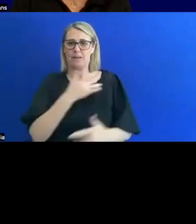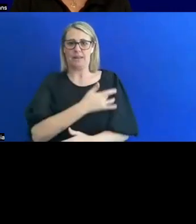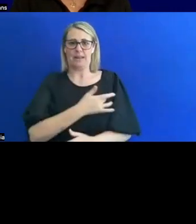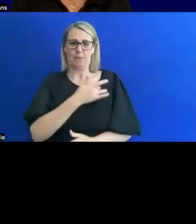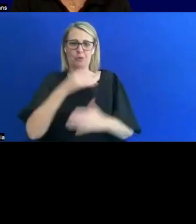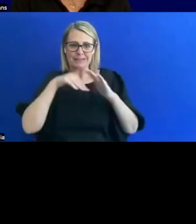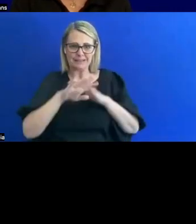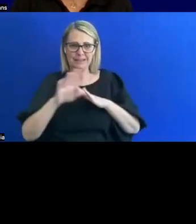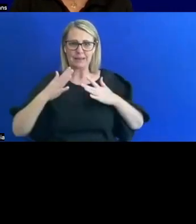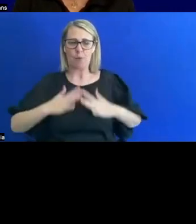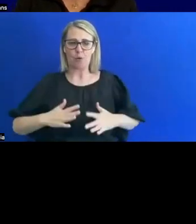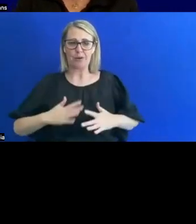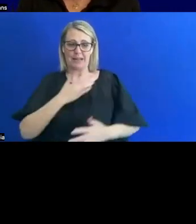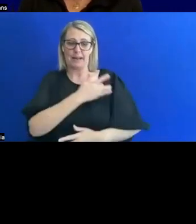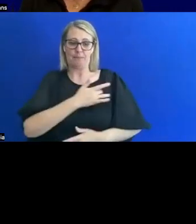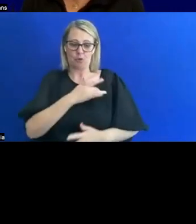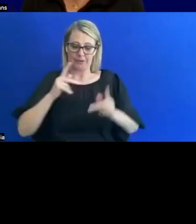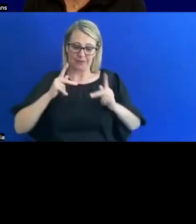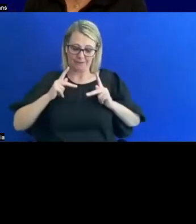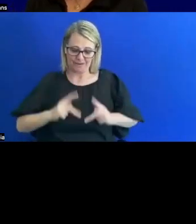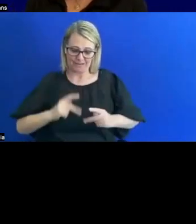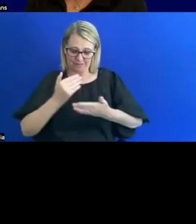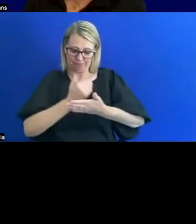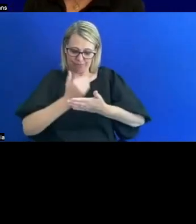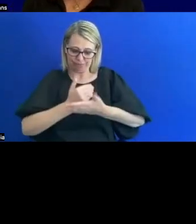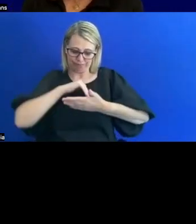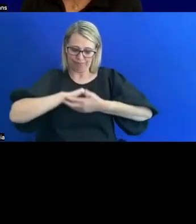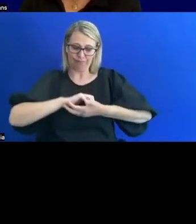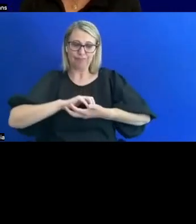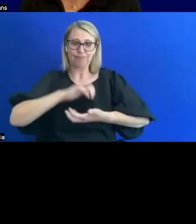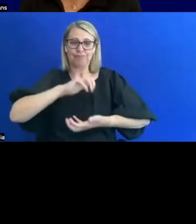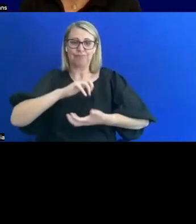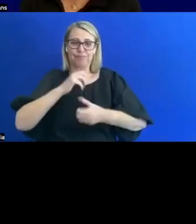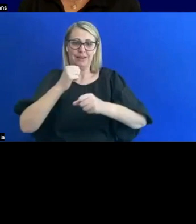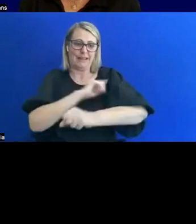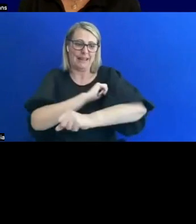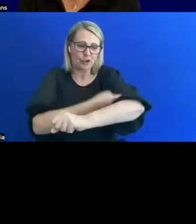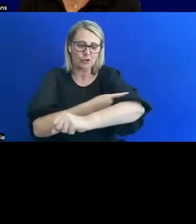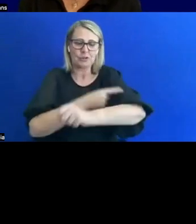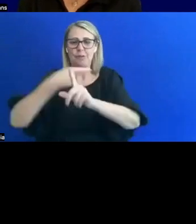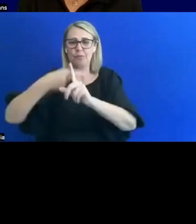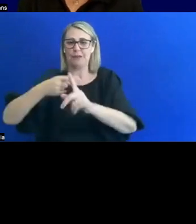emotions that are physically stored in our body produce energy and movement.